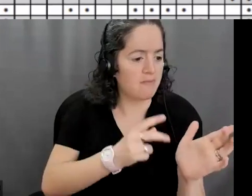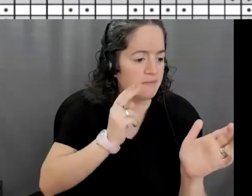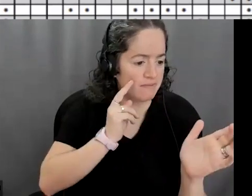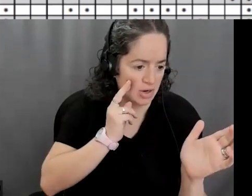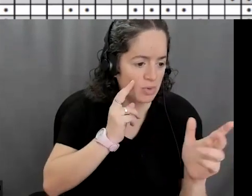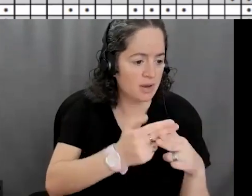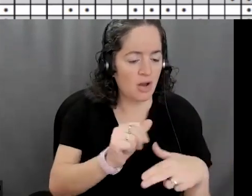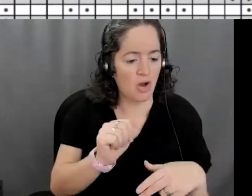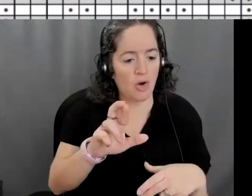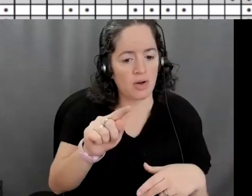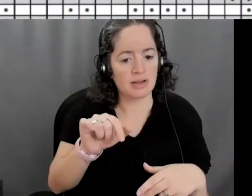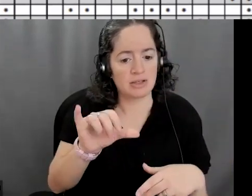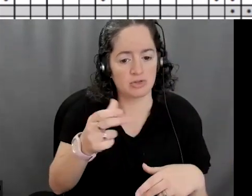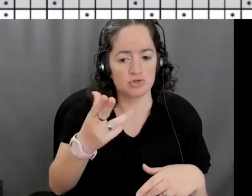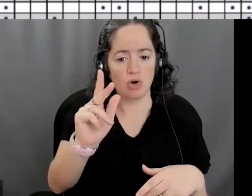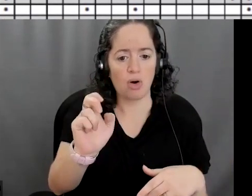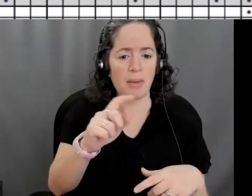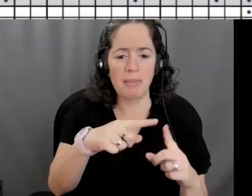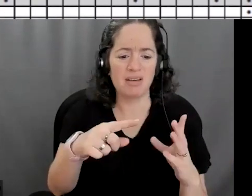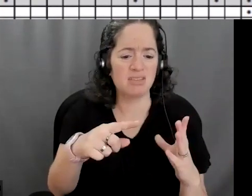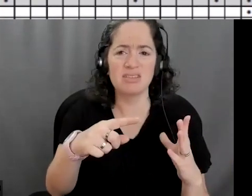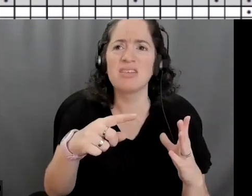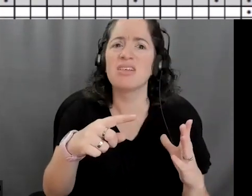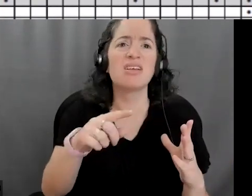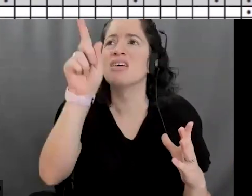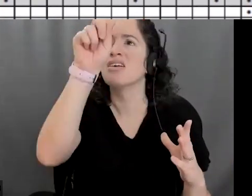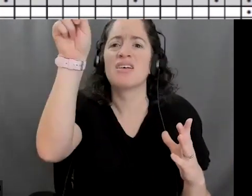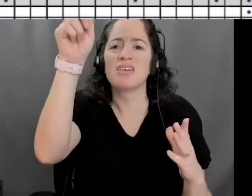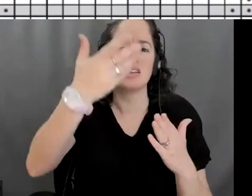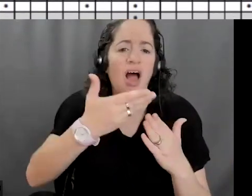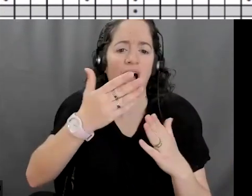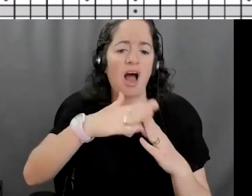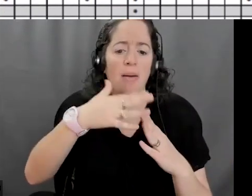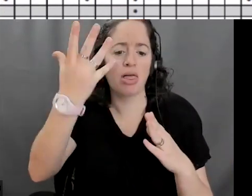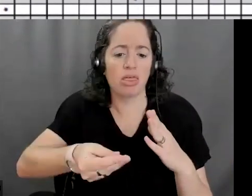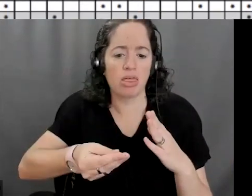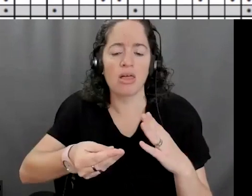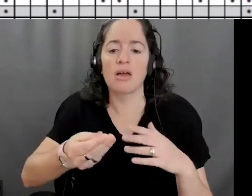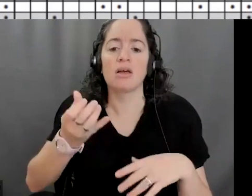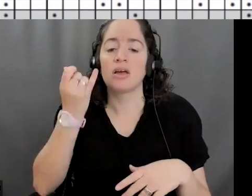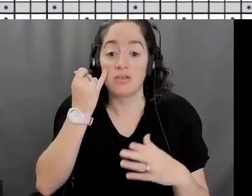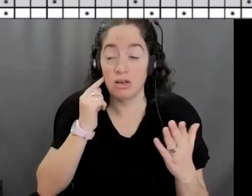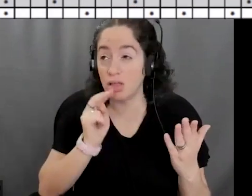I've lost the table header at the top, and if I scroll up to find the table header, I've lost my artichokes here.